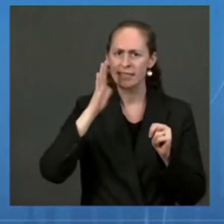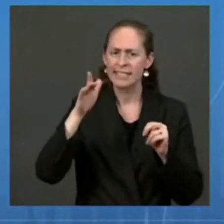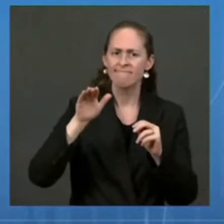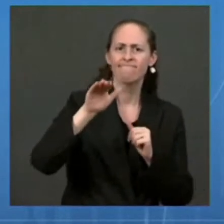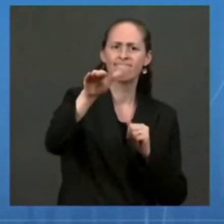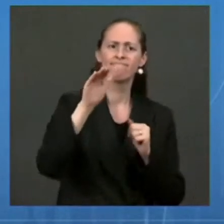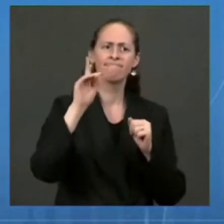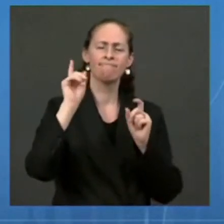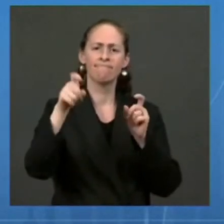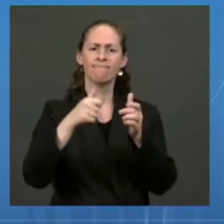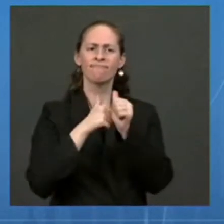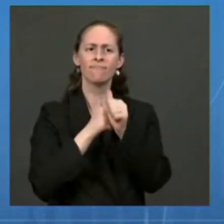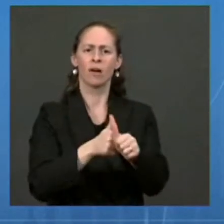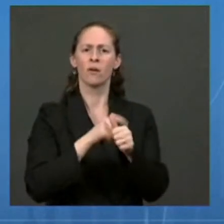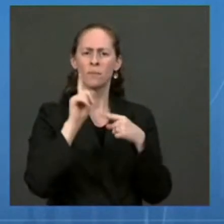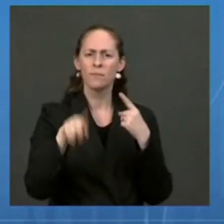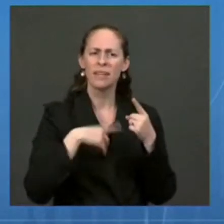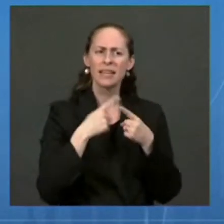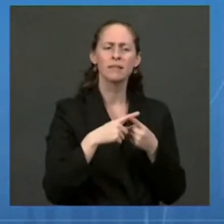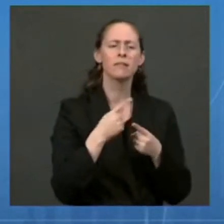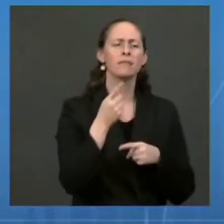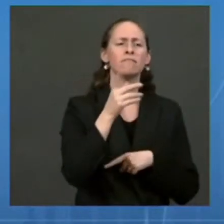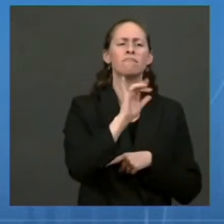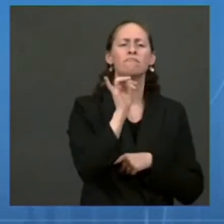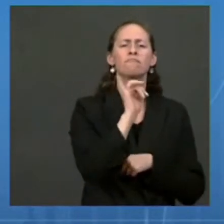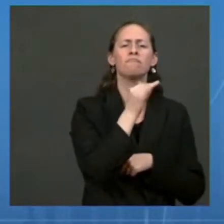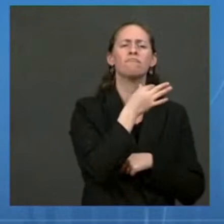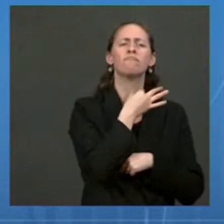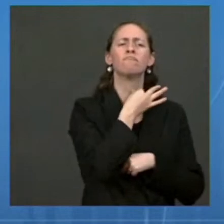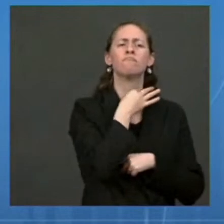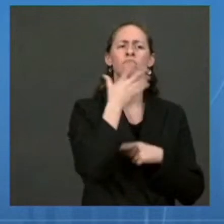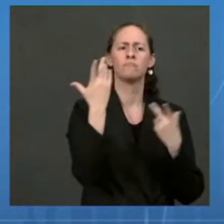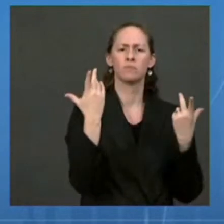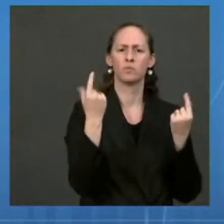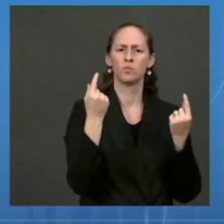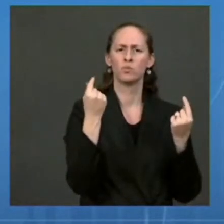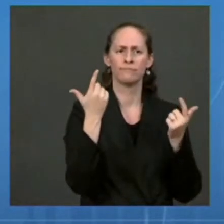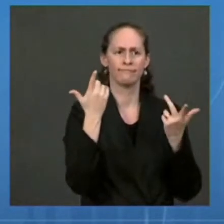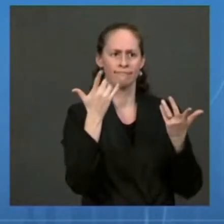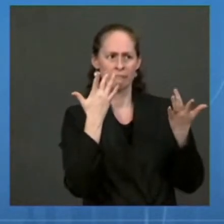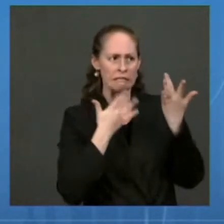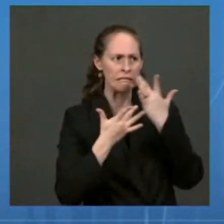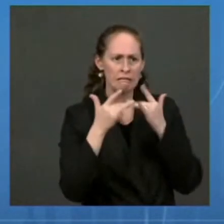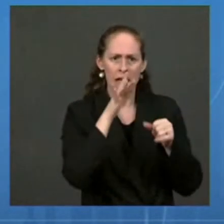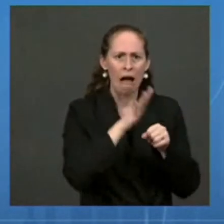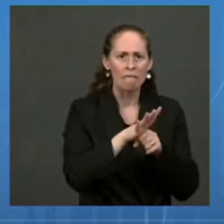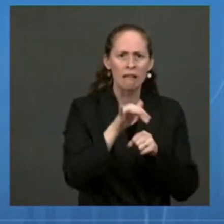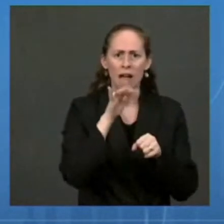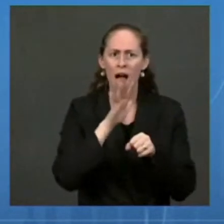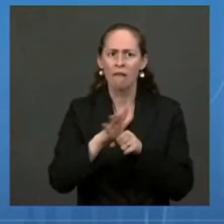CAN YOU GIVE US AN UPDATE ON THE OSHA RULE OR DO YOU HAVE VISIBILITY ON WHEN THAT WILL